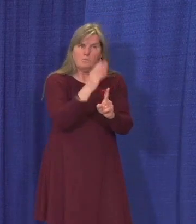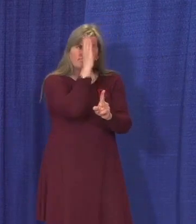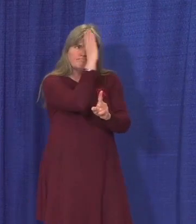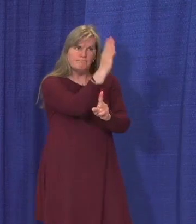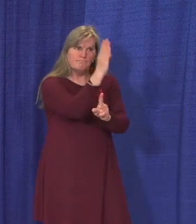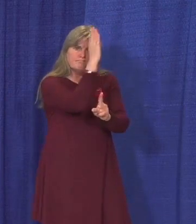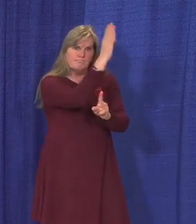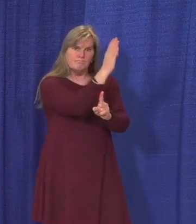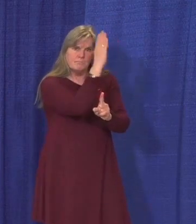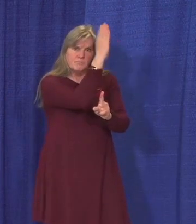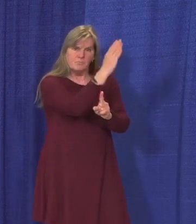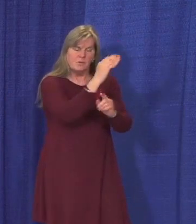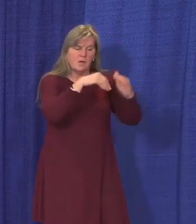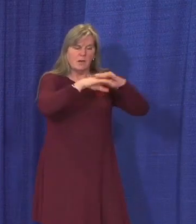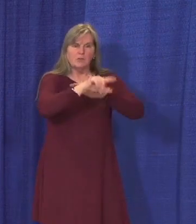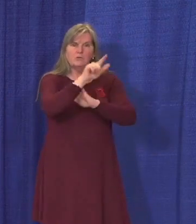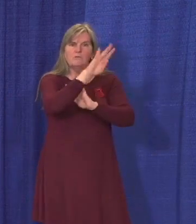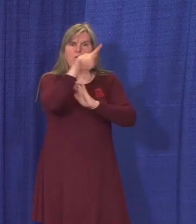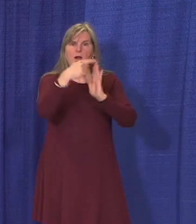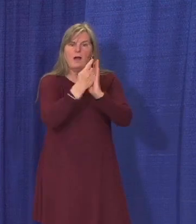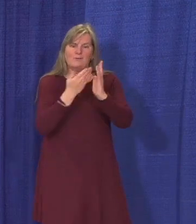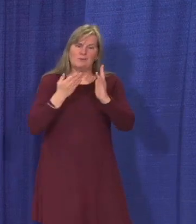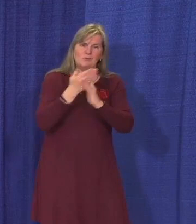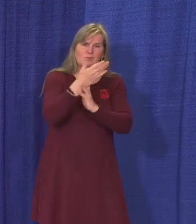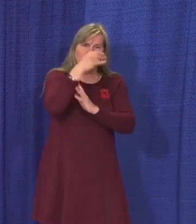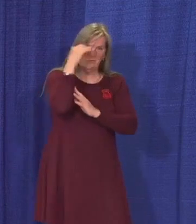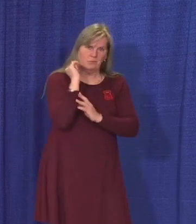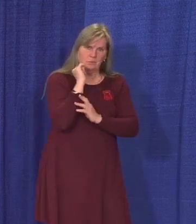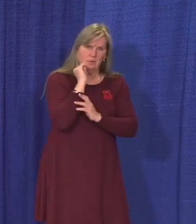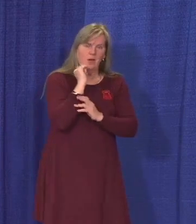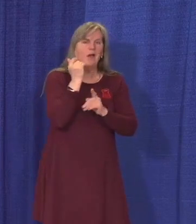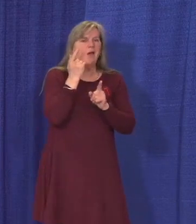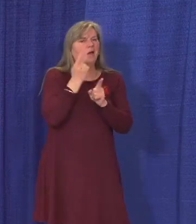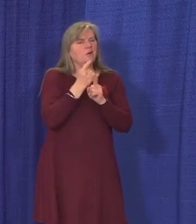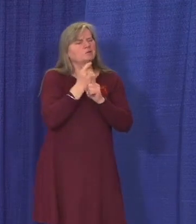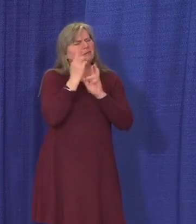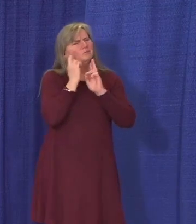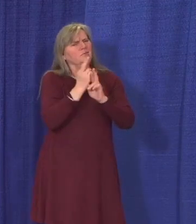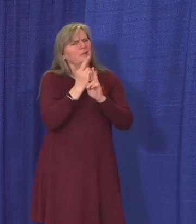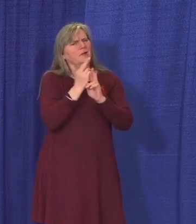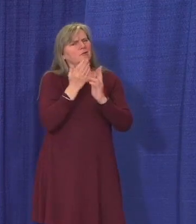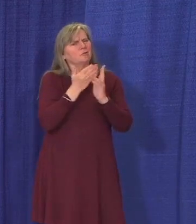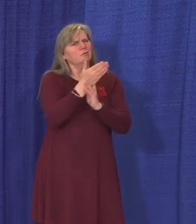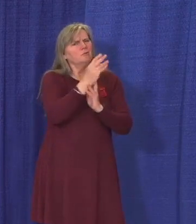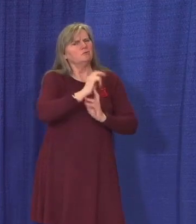distancing at all times. We are redeploying signage to